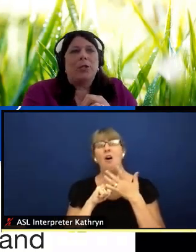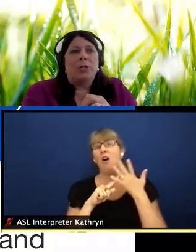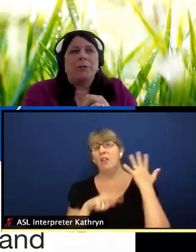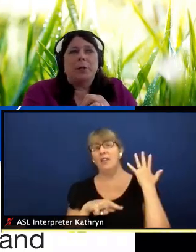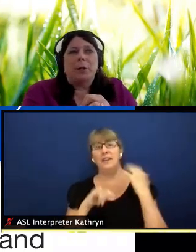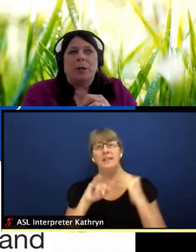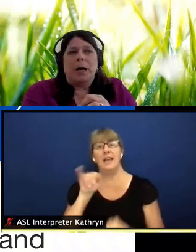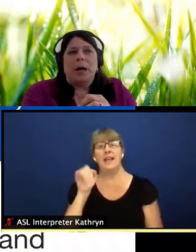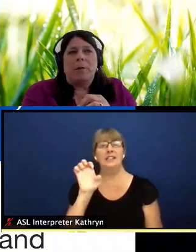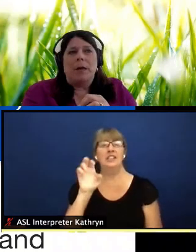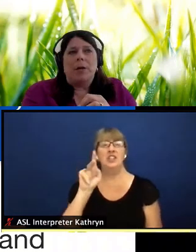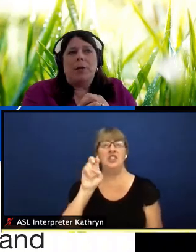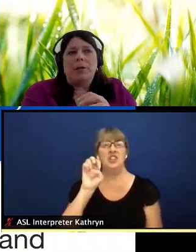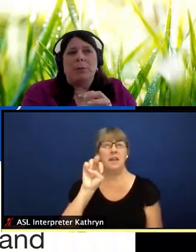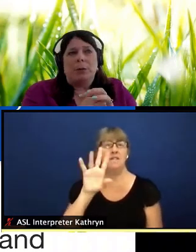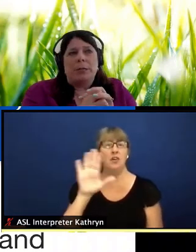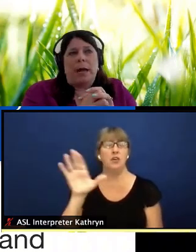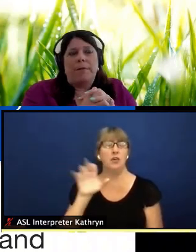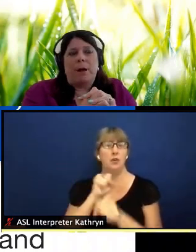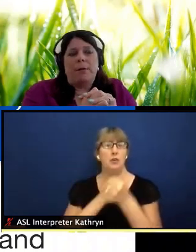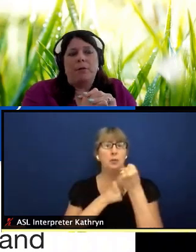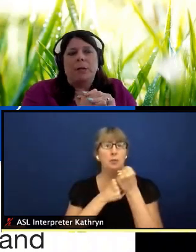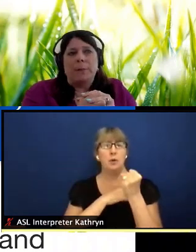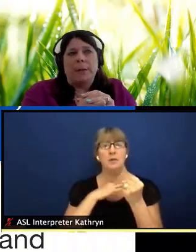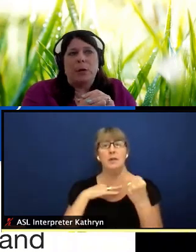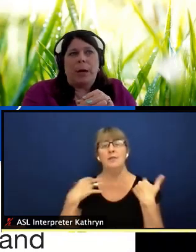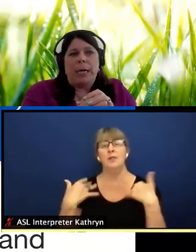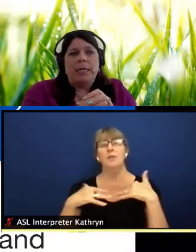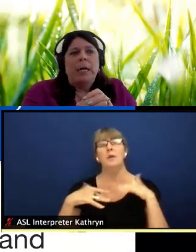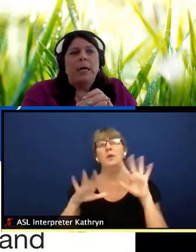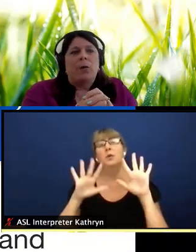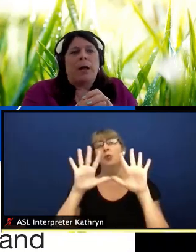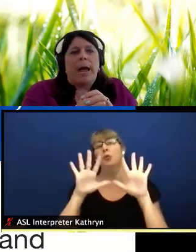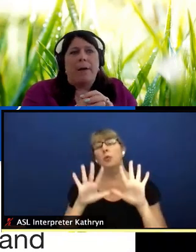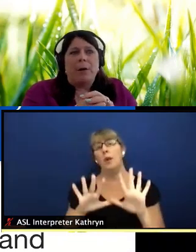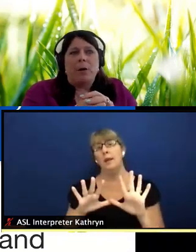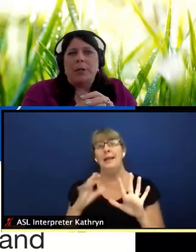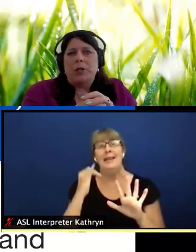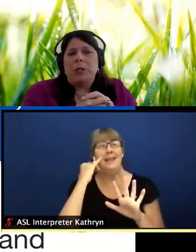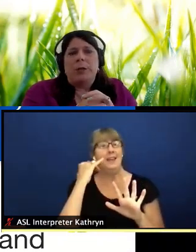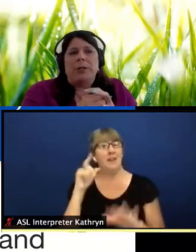Jennifer, and her support staff have really been great. When I have a question whether